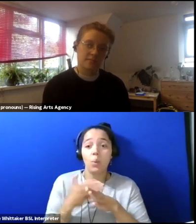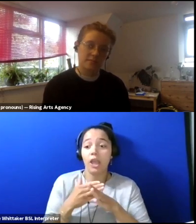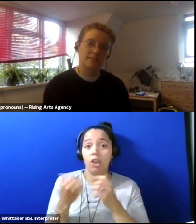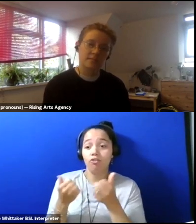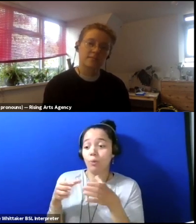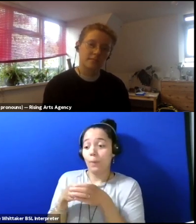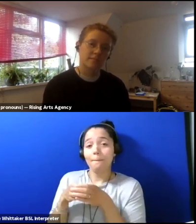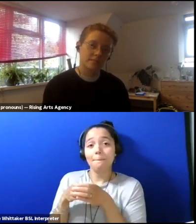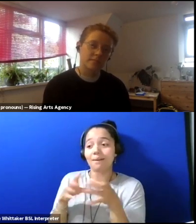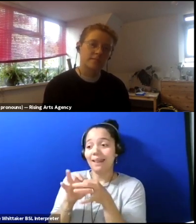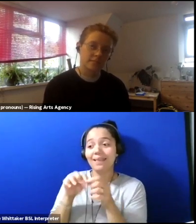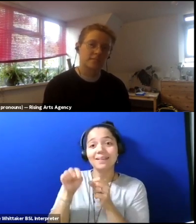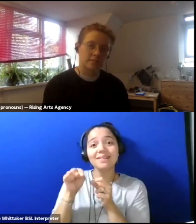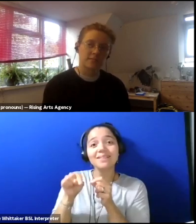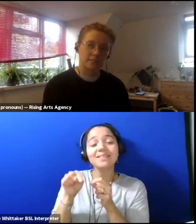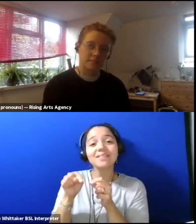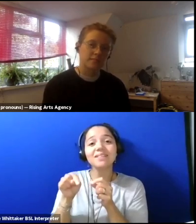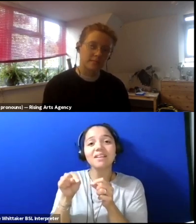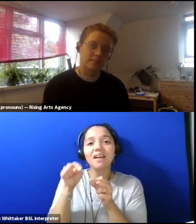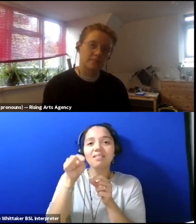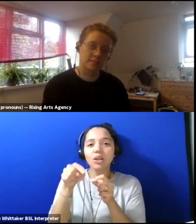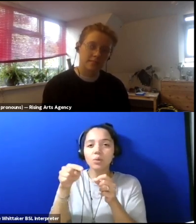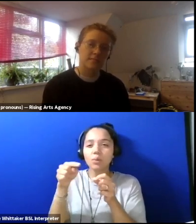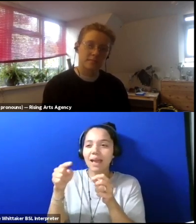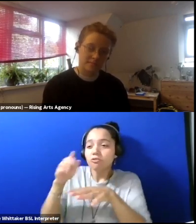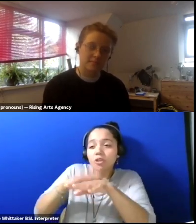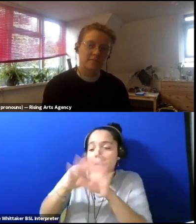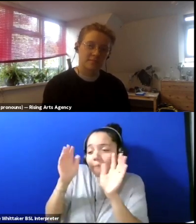And then you could just concentrate some of your time on that.